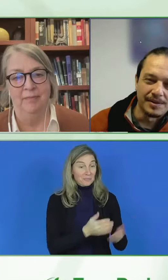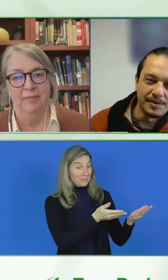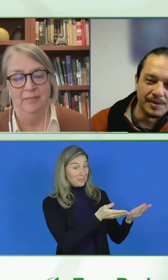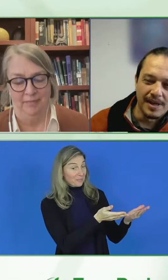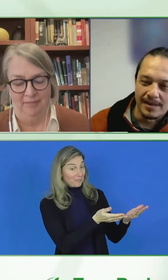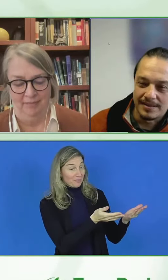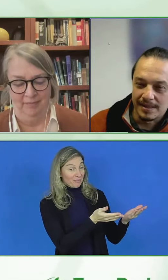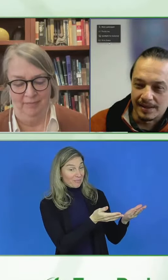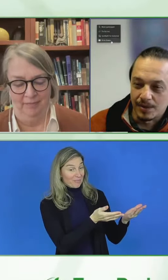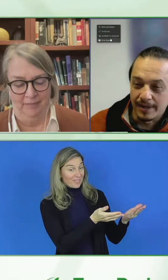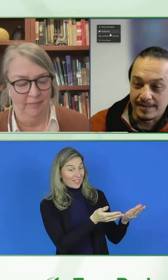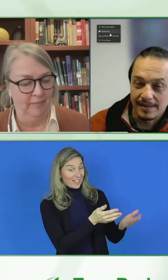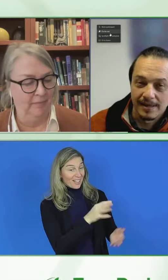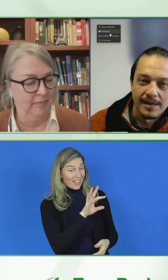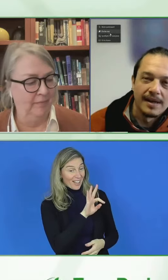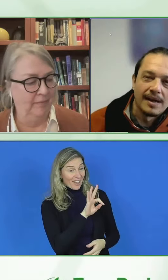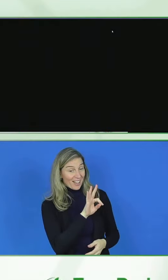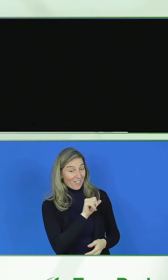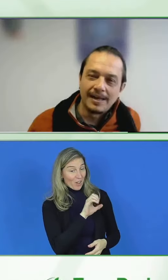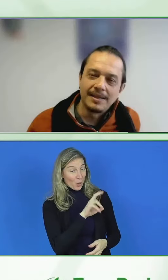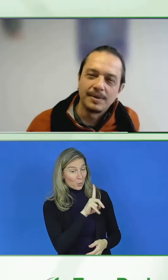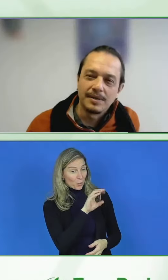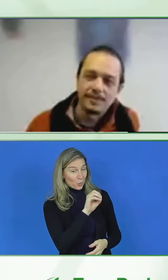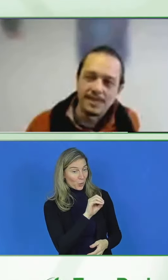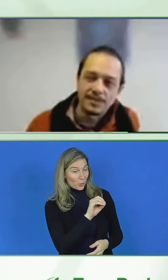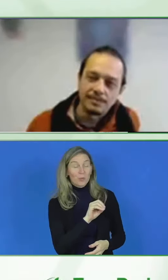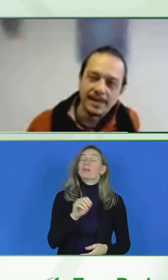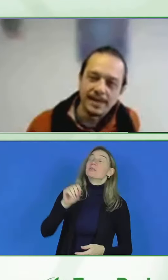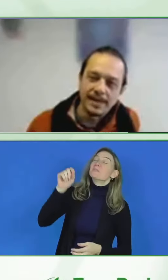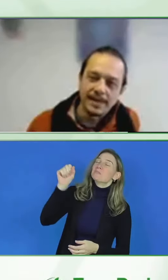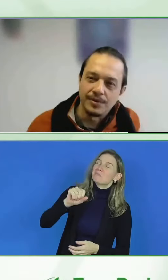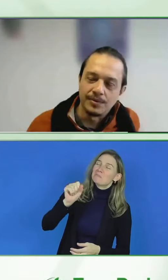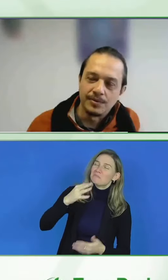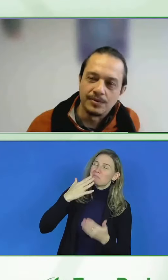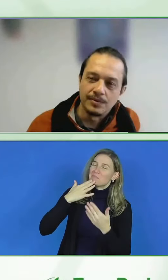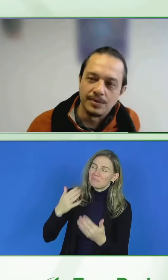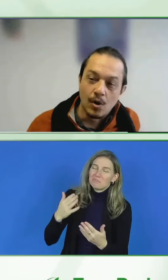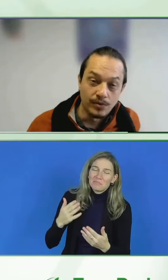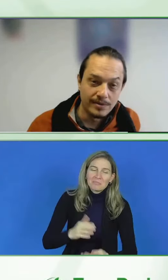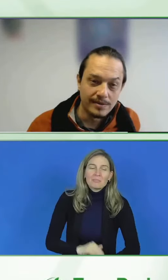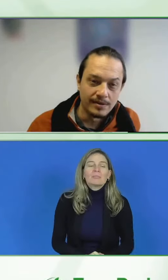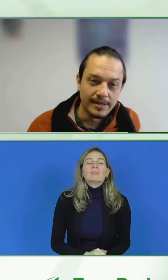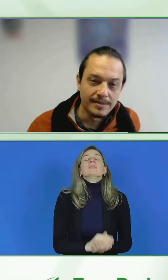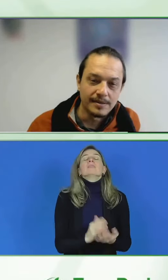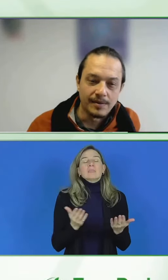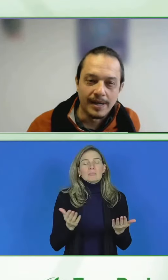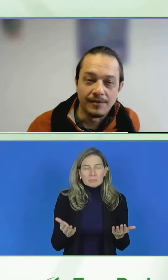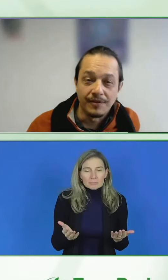Thank you colleagues. I think we need to make a few notes on this.